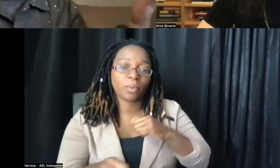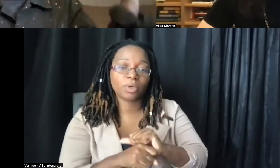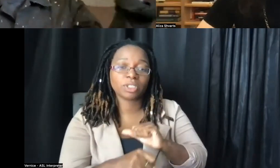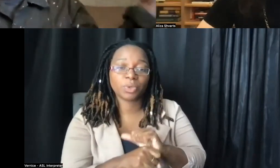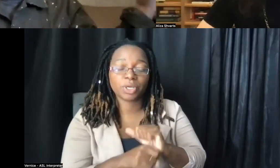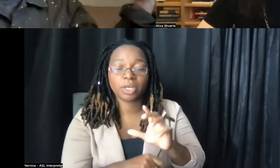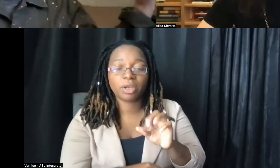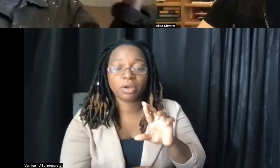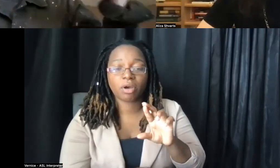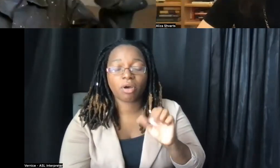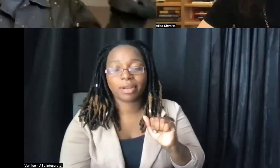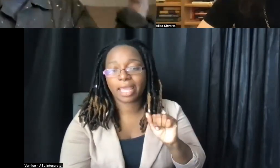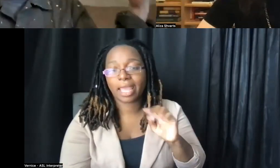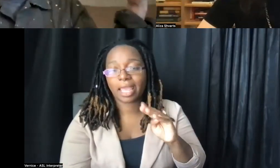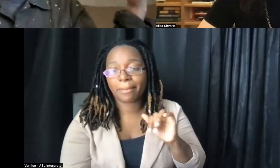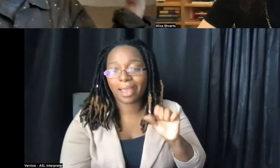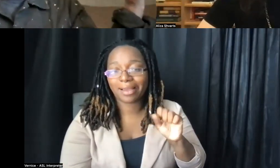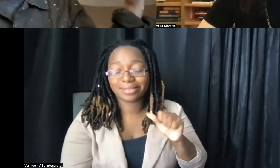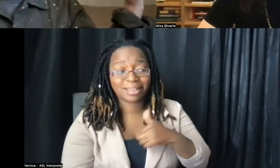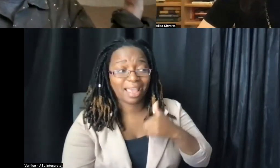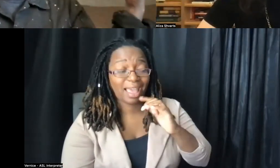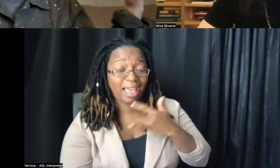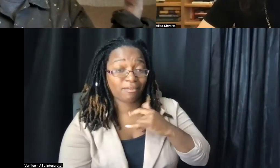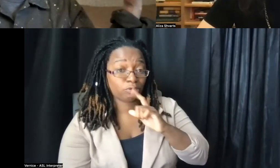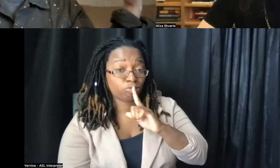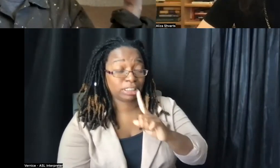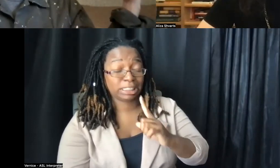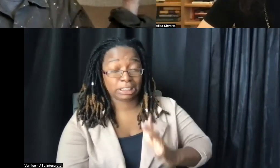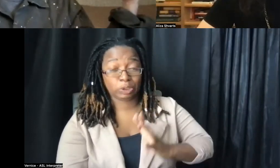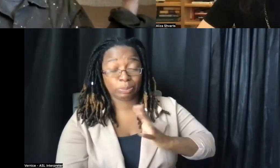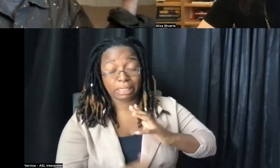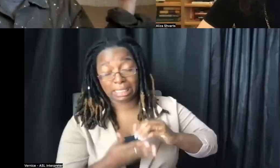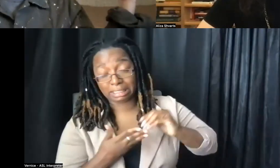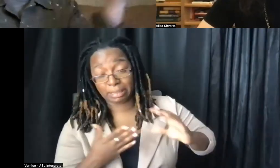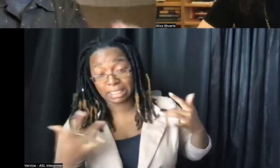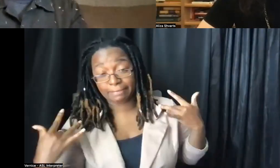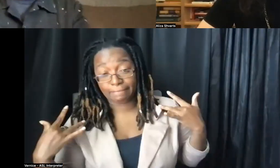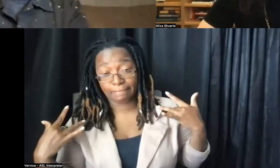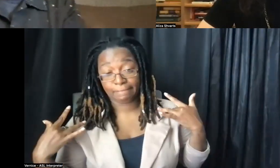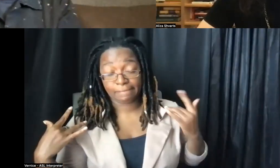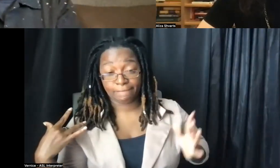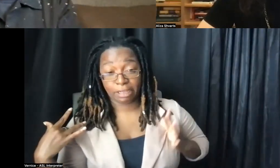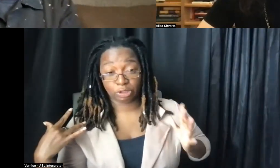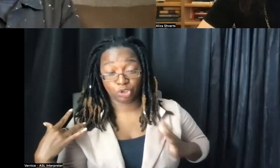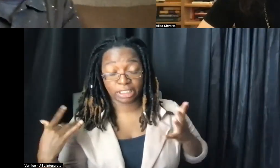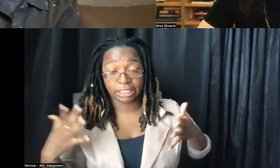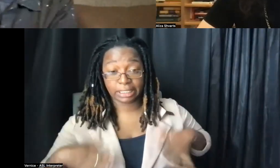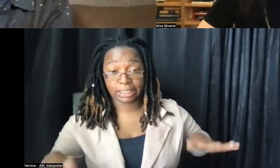I get very nervous around – when I was working on (unknown name), I had to work around superhigh, expensive